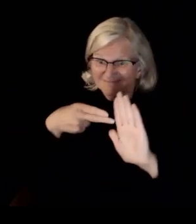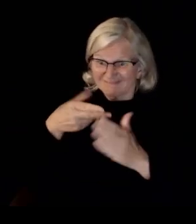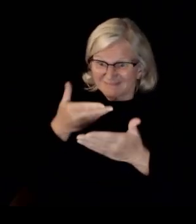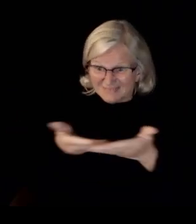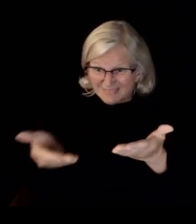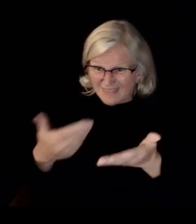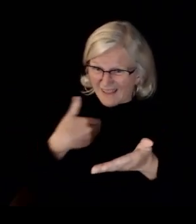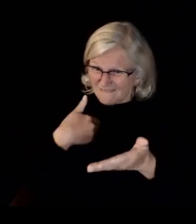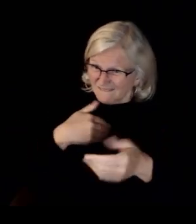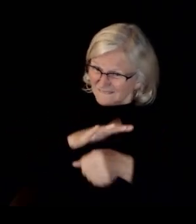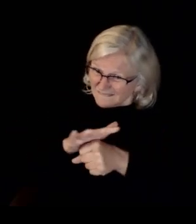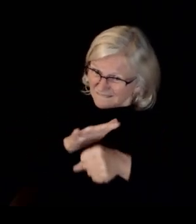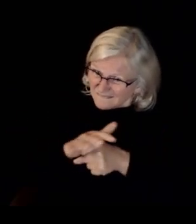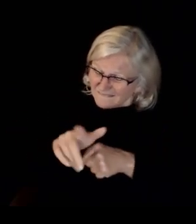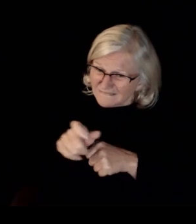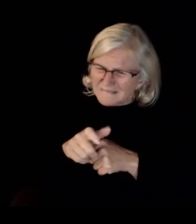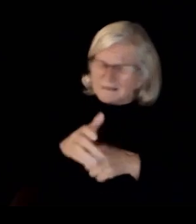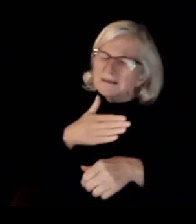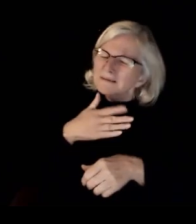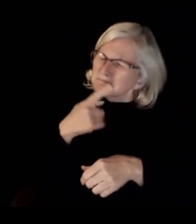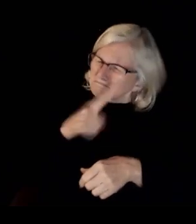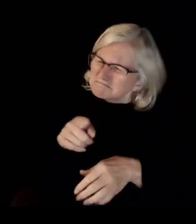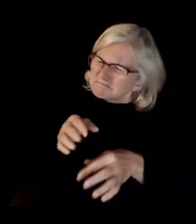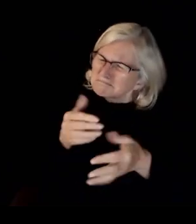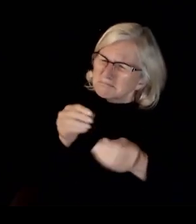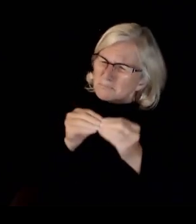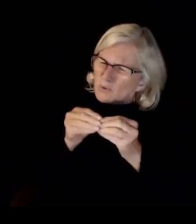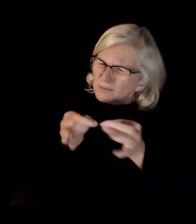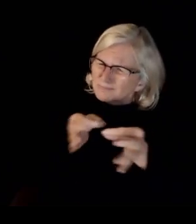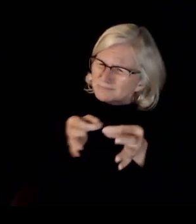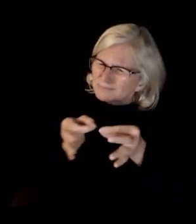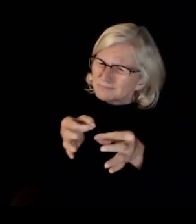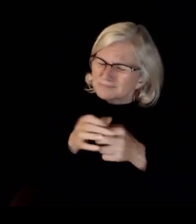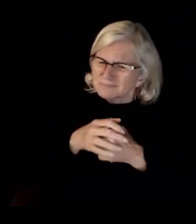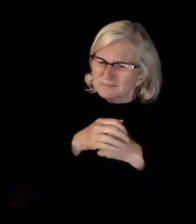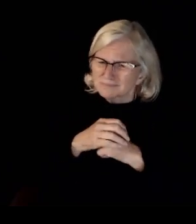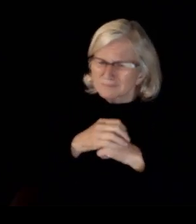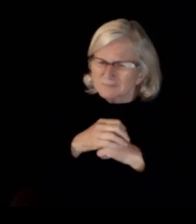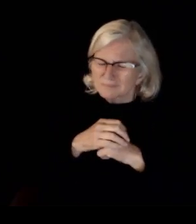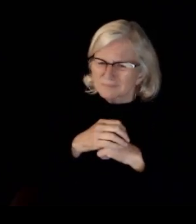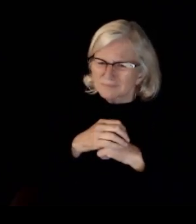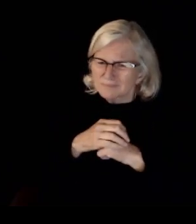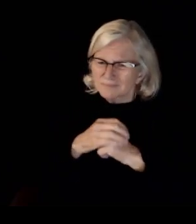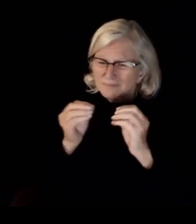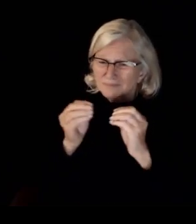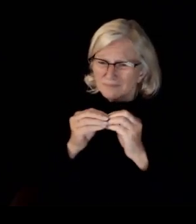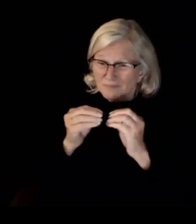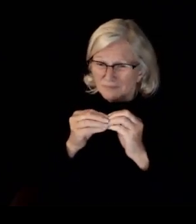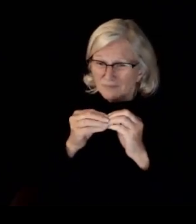with that and um do we have any risk of the long wait times that we're hearing about in other parts of the country?